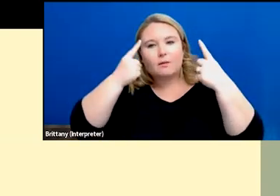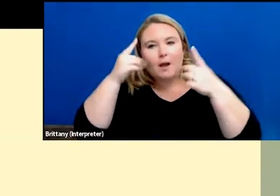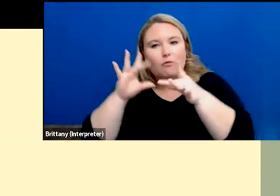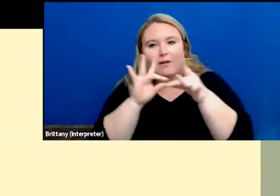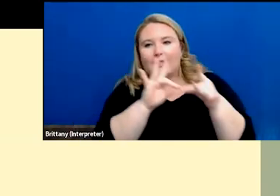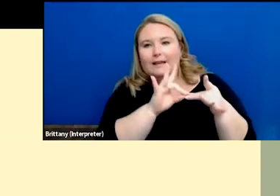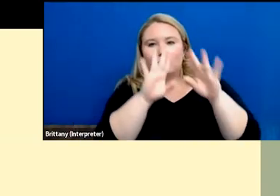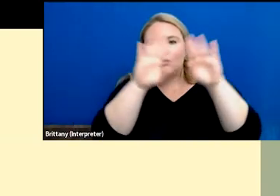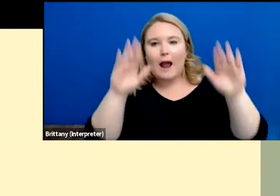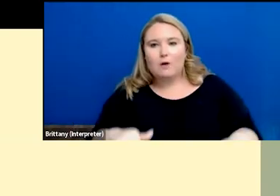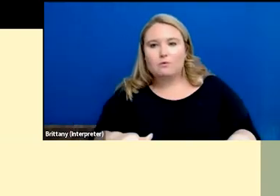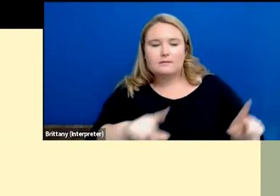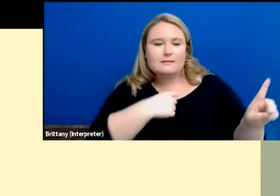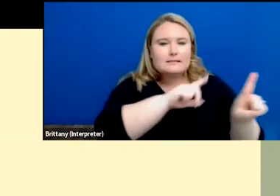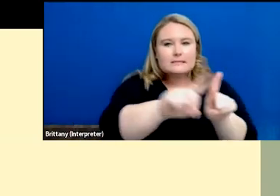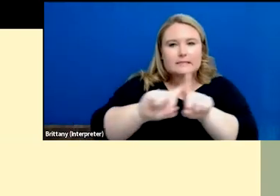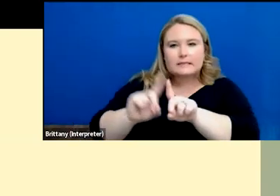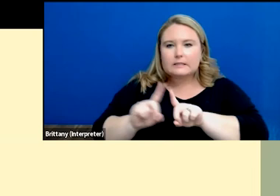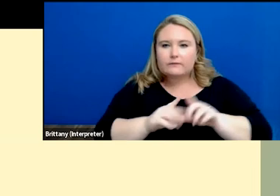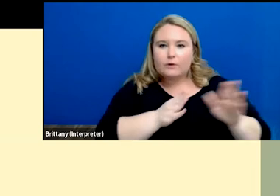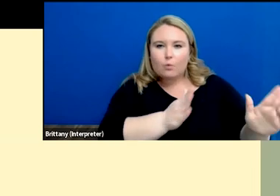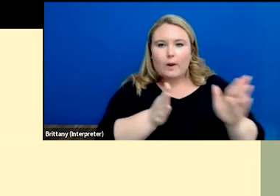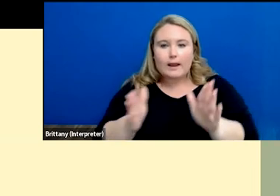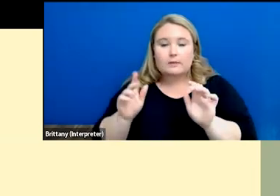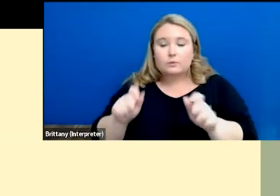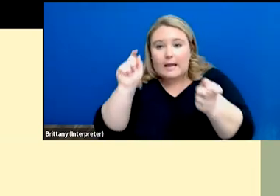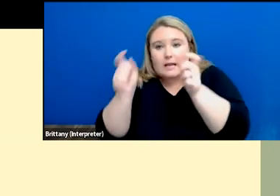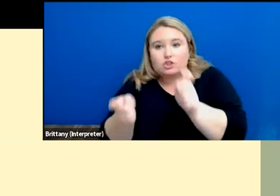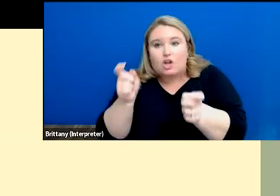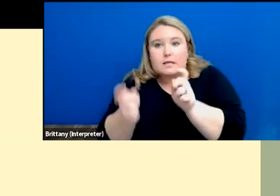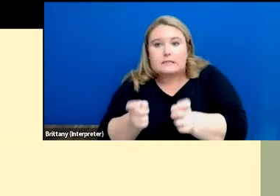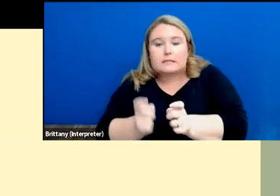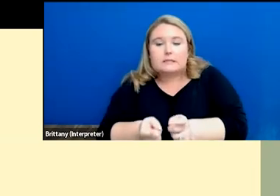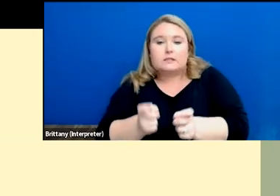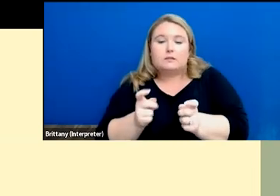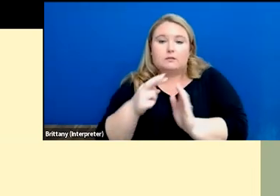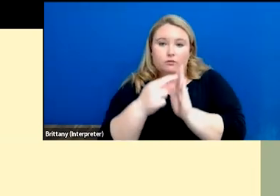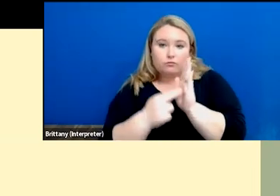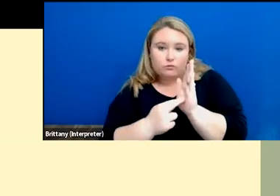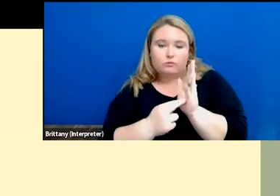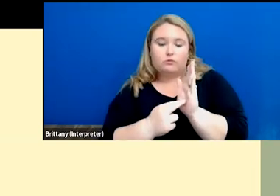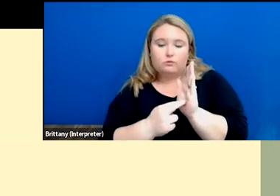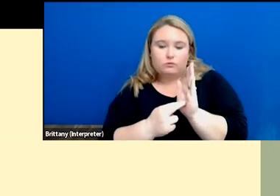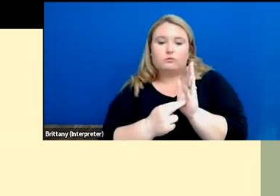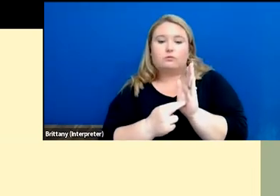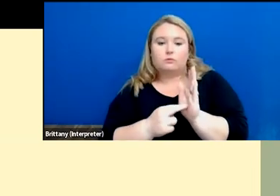There's lots of ways where we can adjust the way the rules are now to make sure that people live integrated in the community